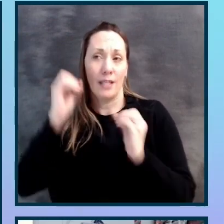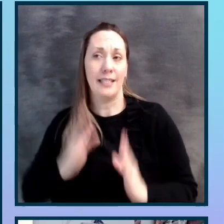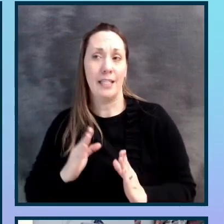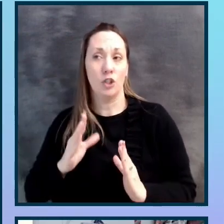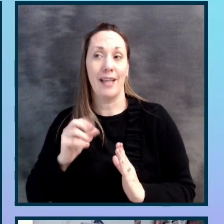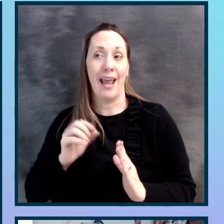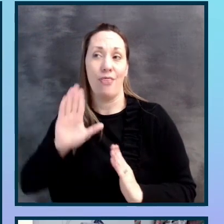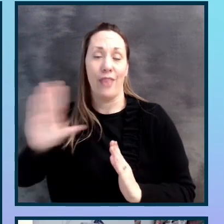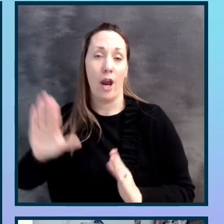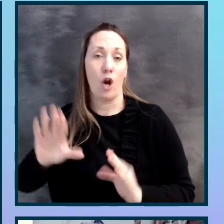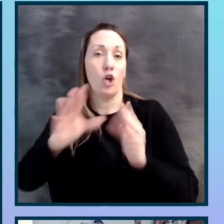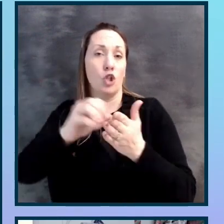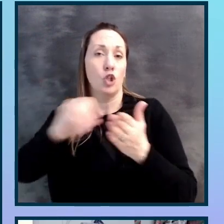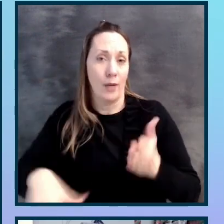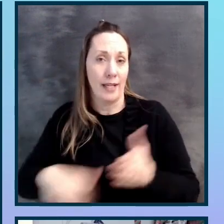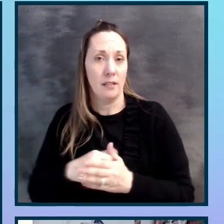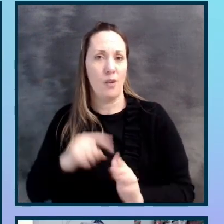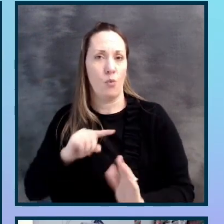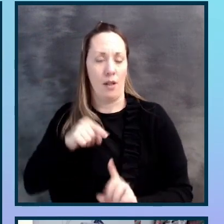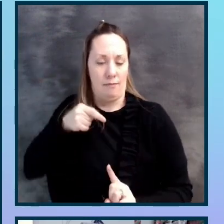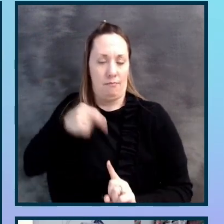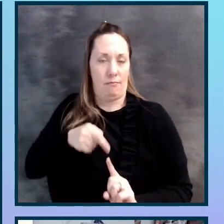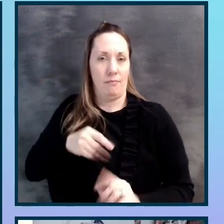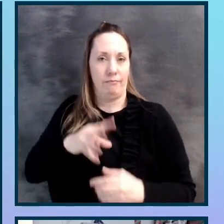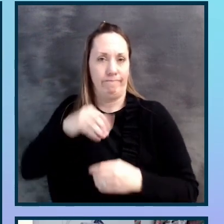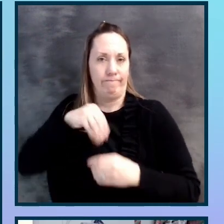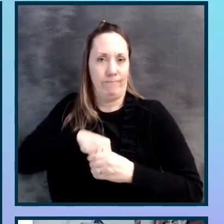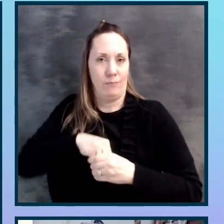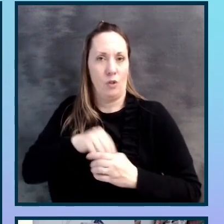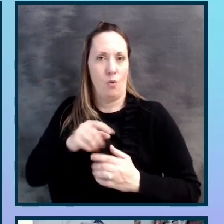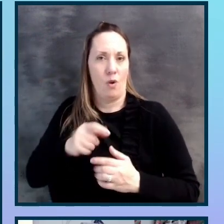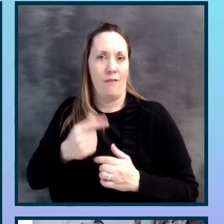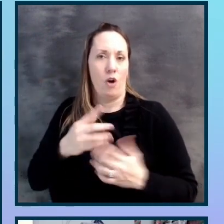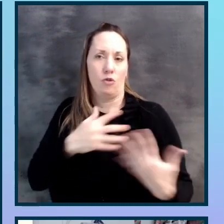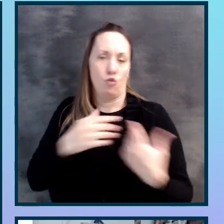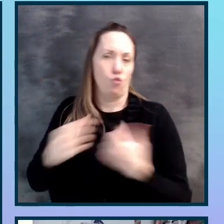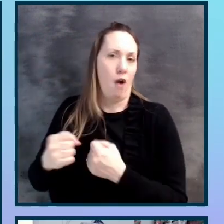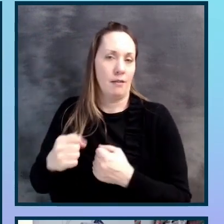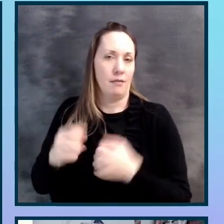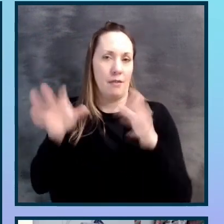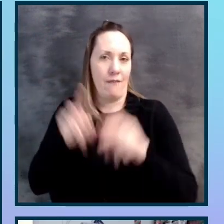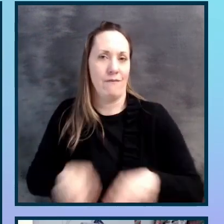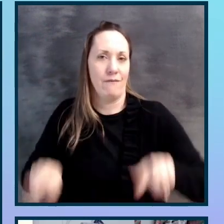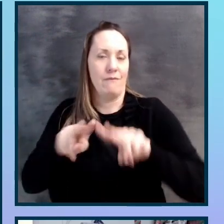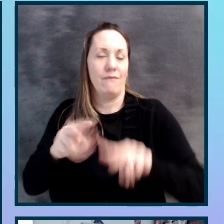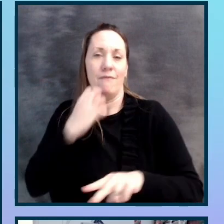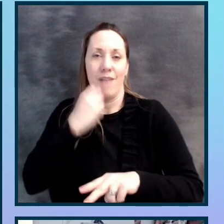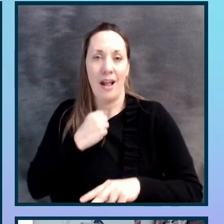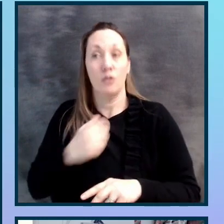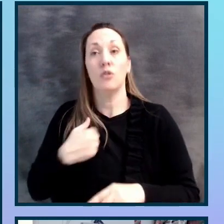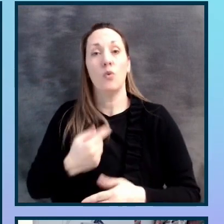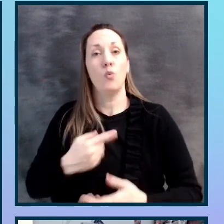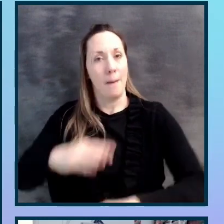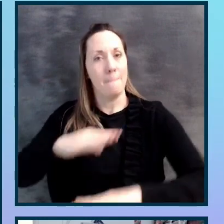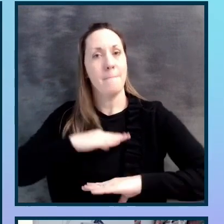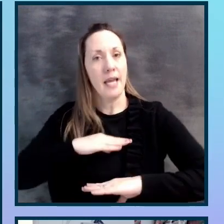and it goes to the core of one of our strongest values, we meet our customers where they are.